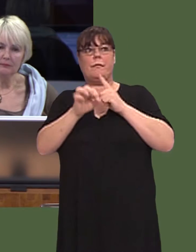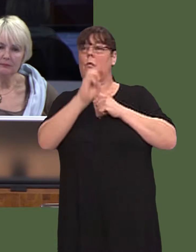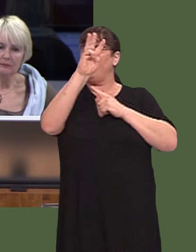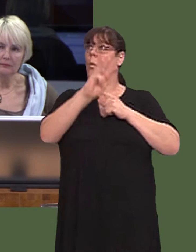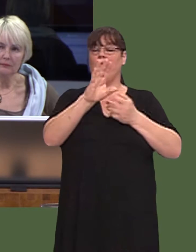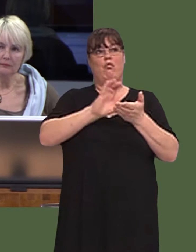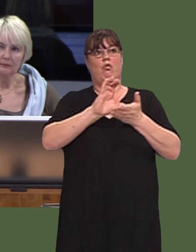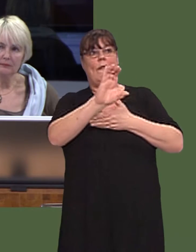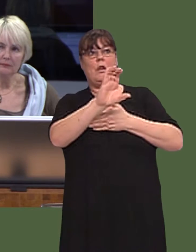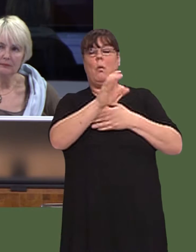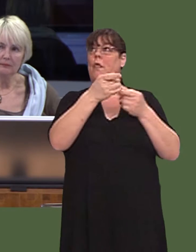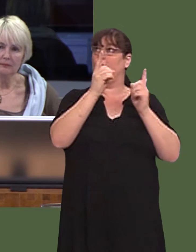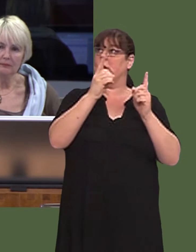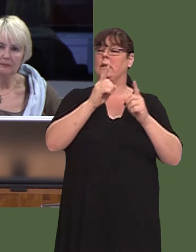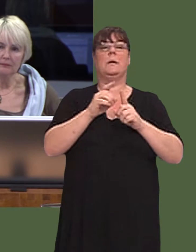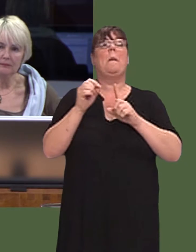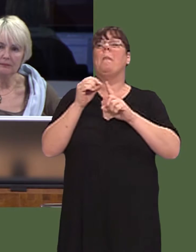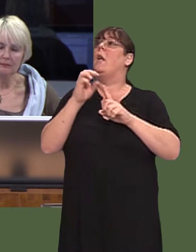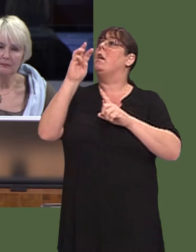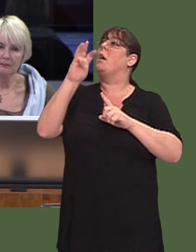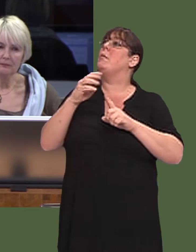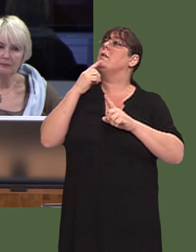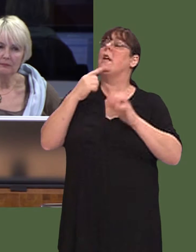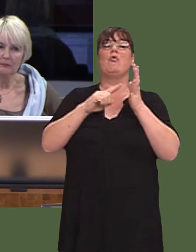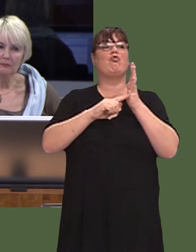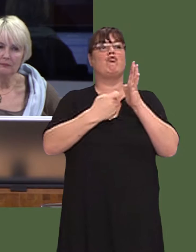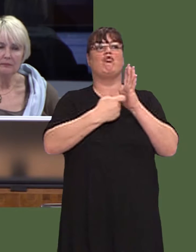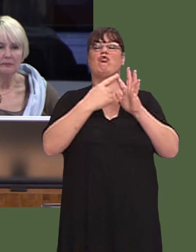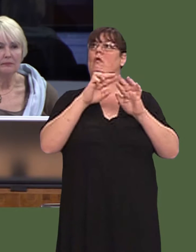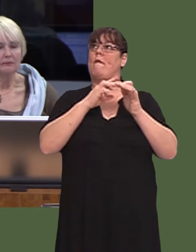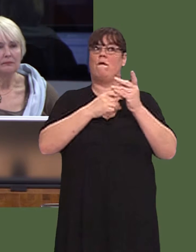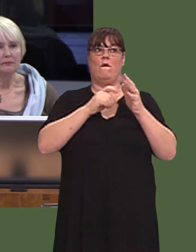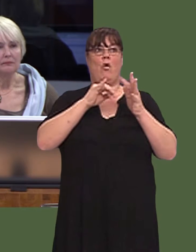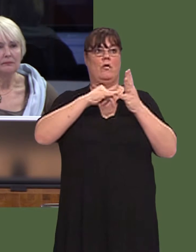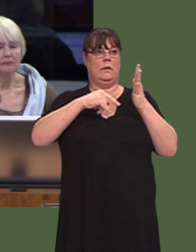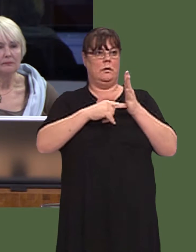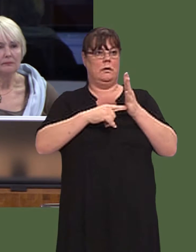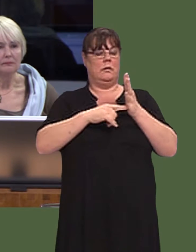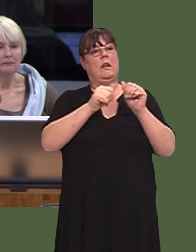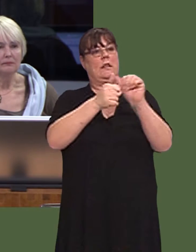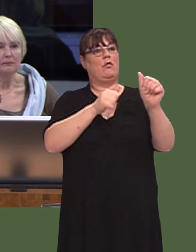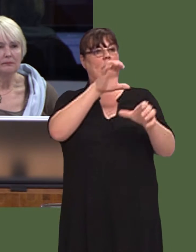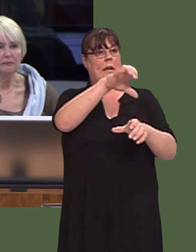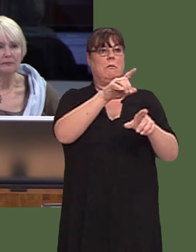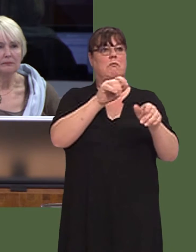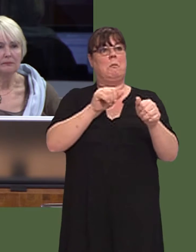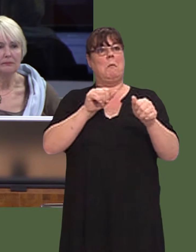Plaid Cymru would agree that Treforest industrial estate is a better location than Cardiff,